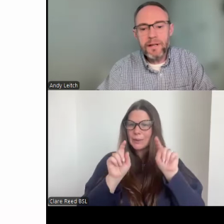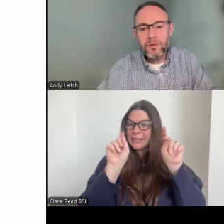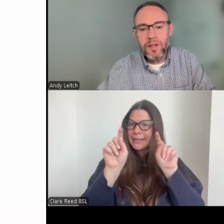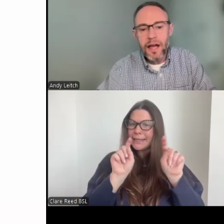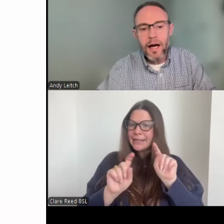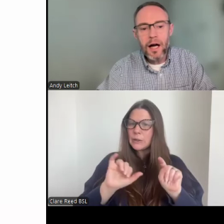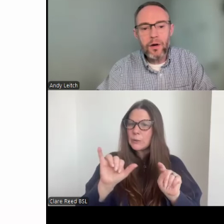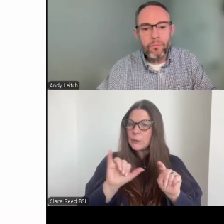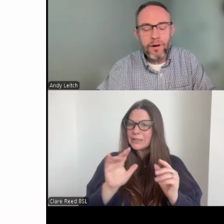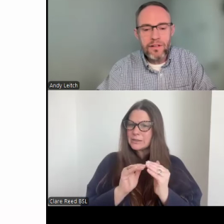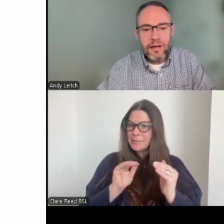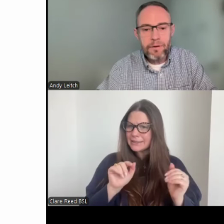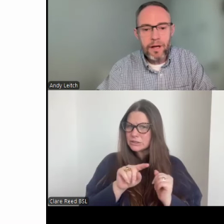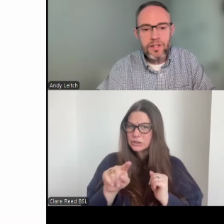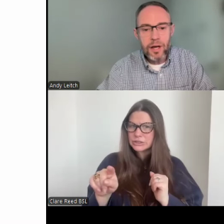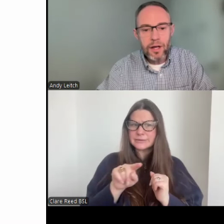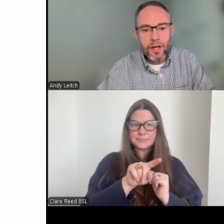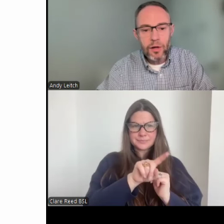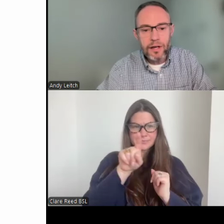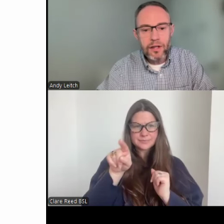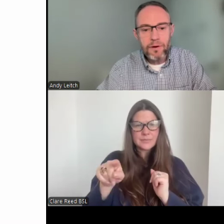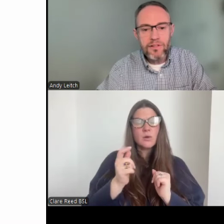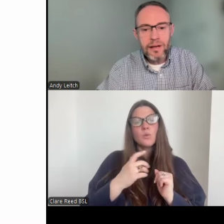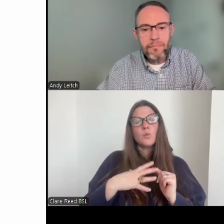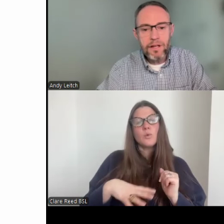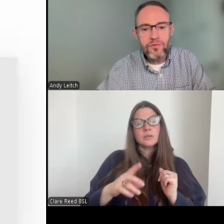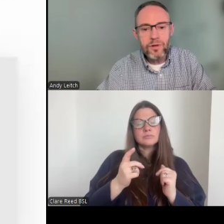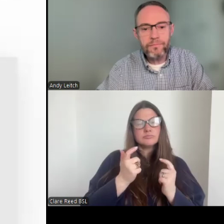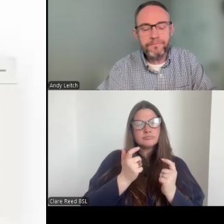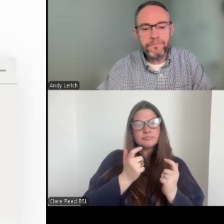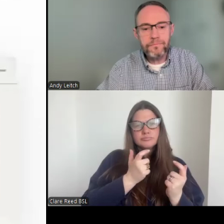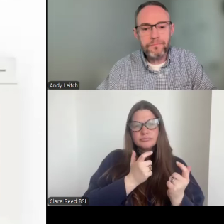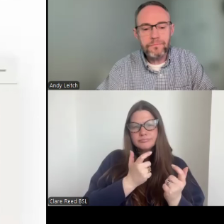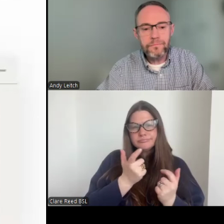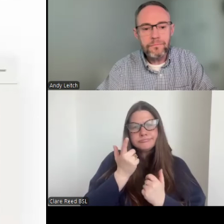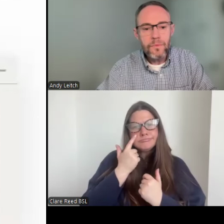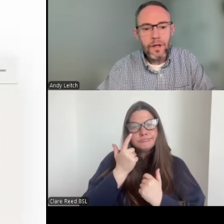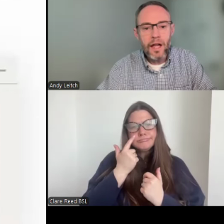build with AI or browse templates, I'm going to go down the browse-templates route.